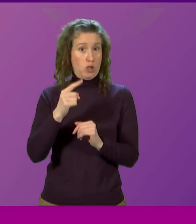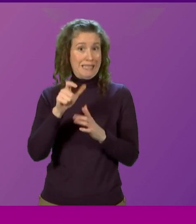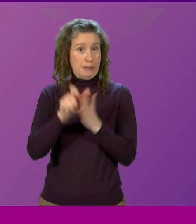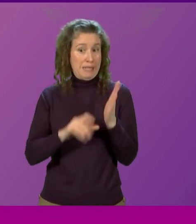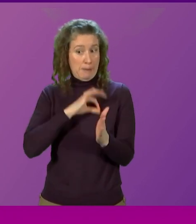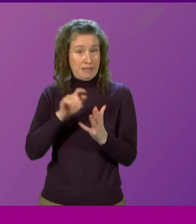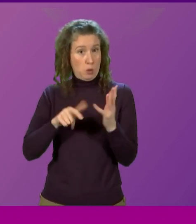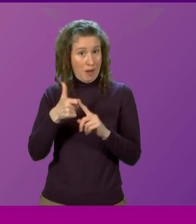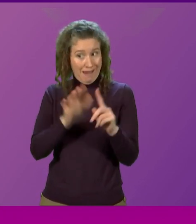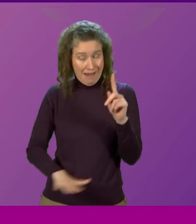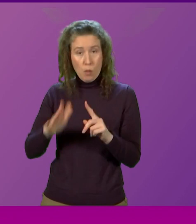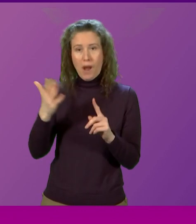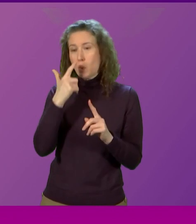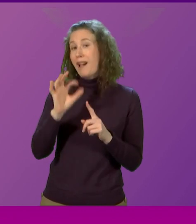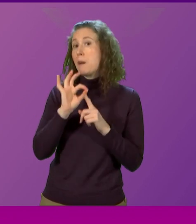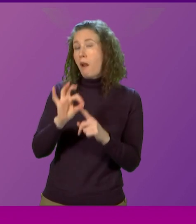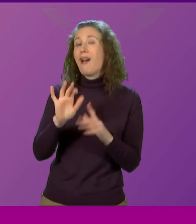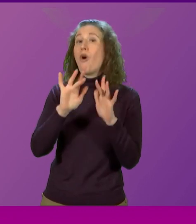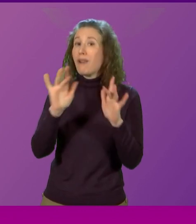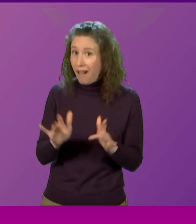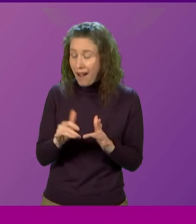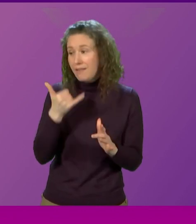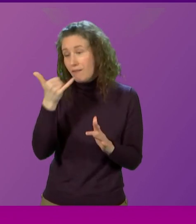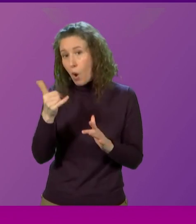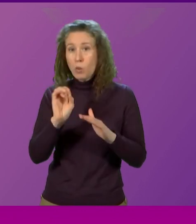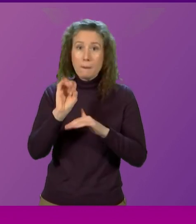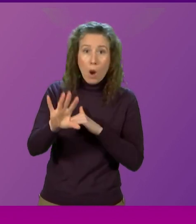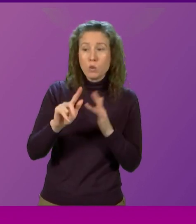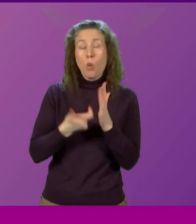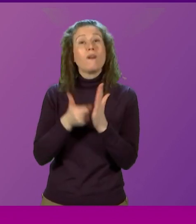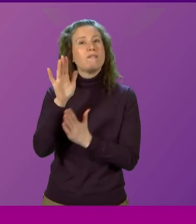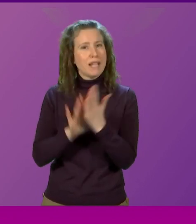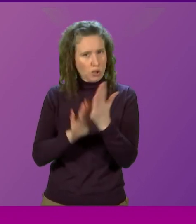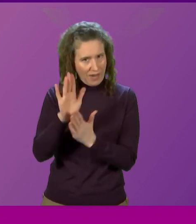Kingdom for which applicants are able to apply online, by phone, by post and face to face.